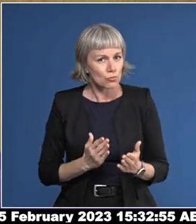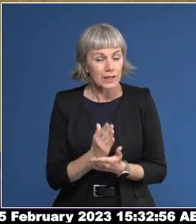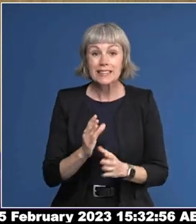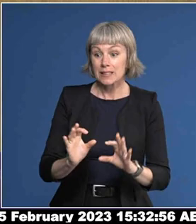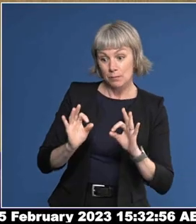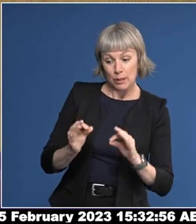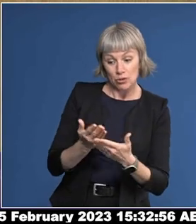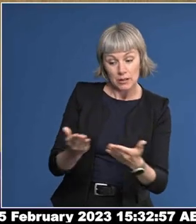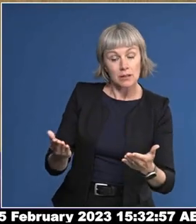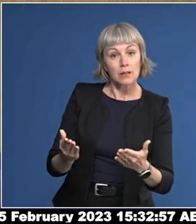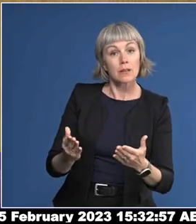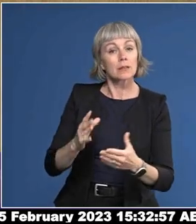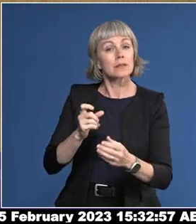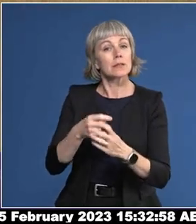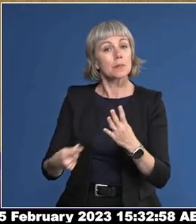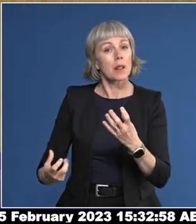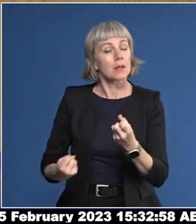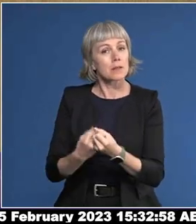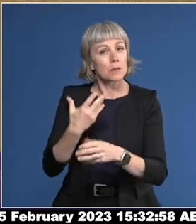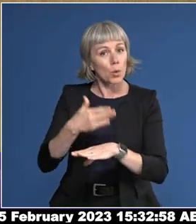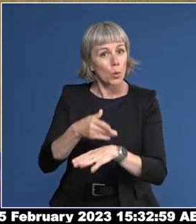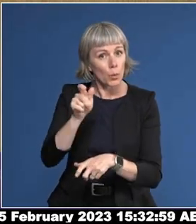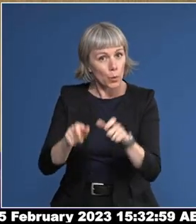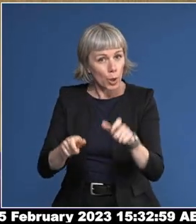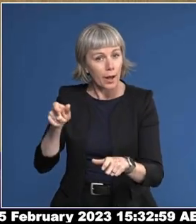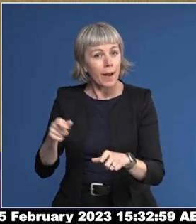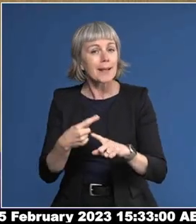our smaller members, those who haven't got the resources to have a learning and